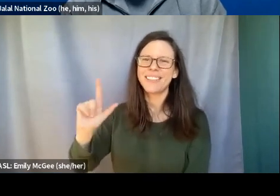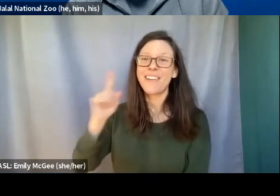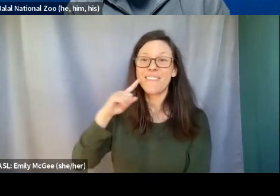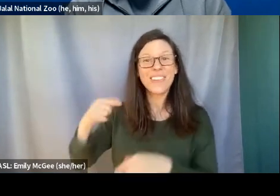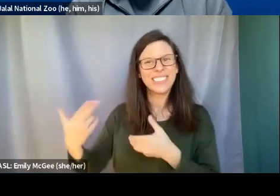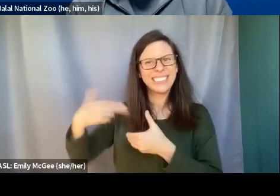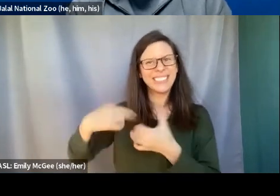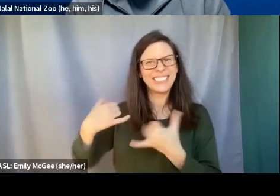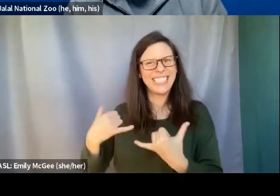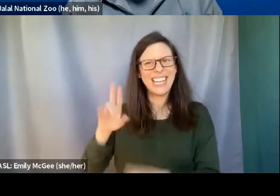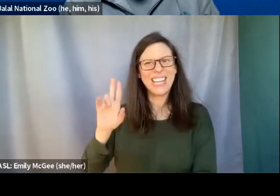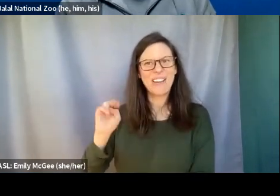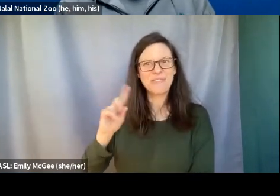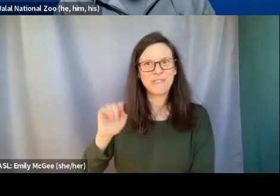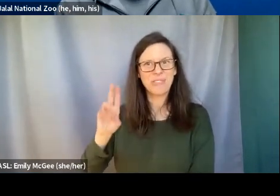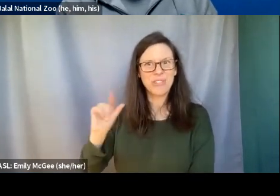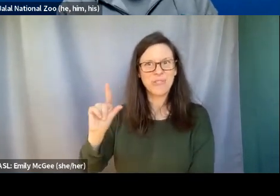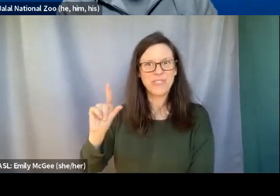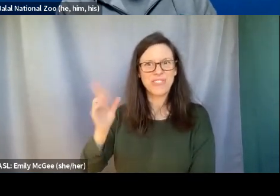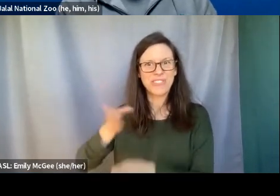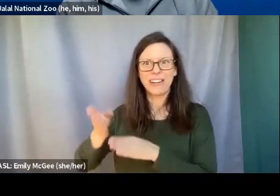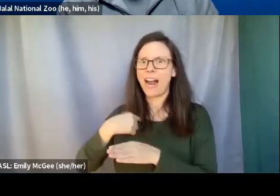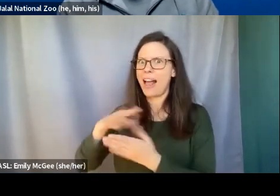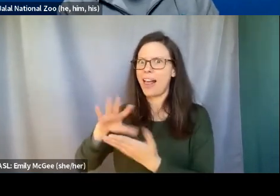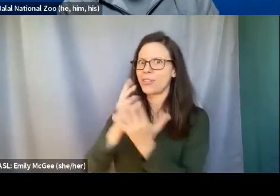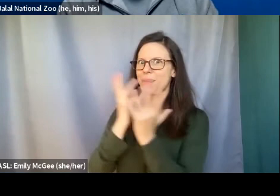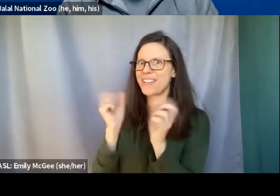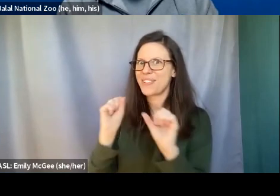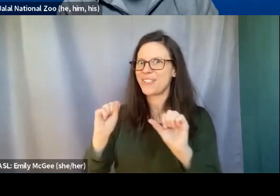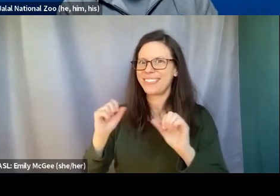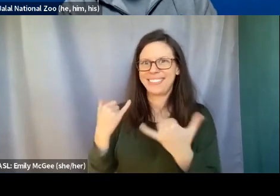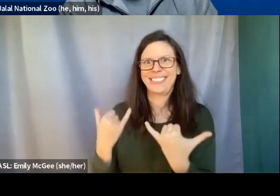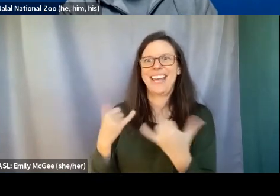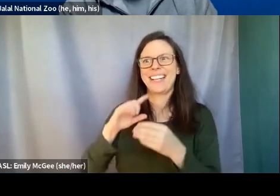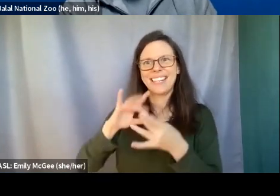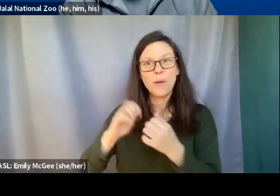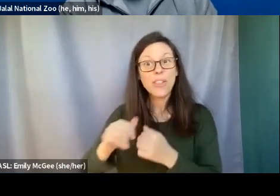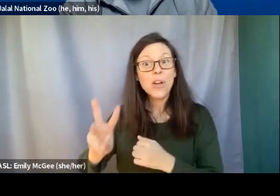I learned so much about aquatic life support systems and water quality and all that you do